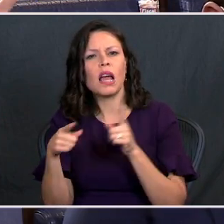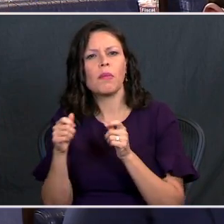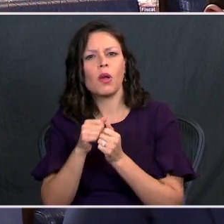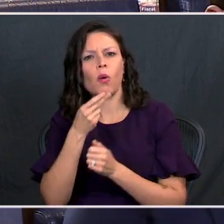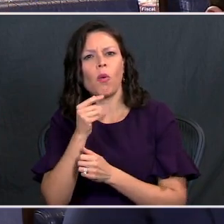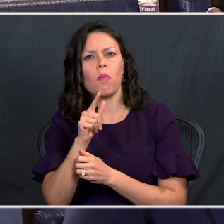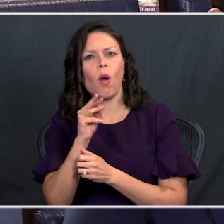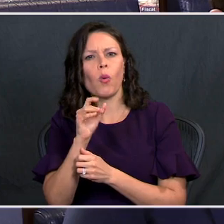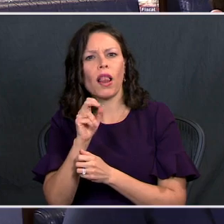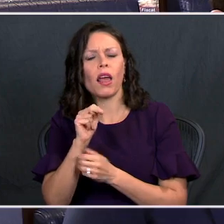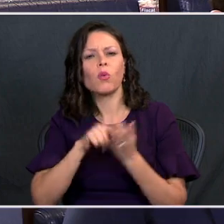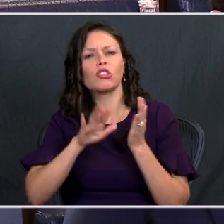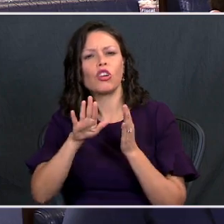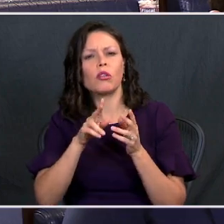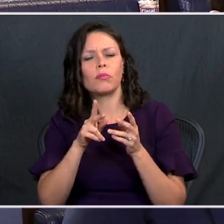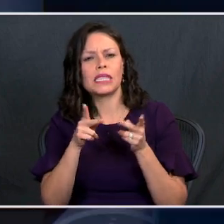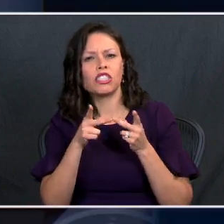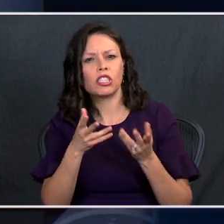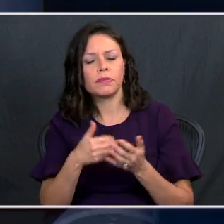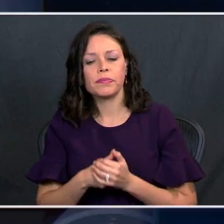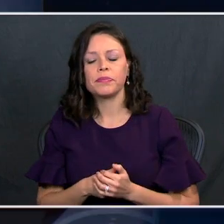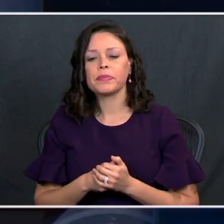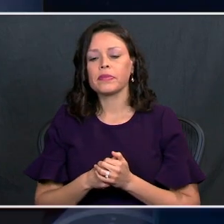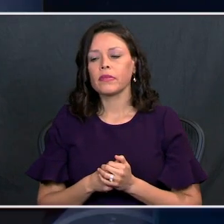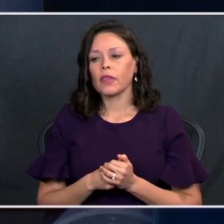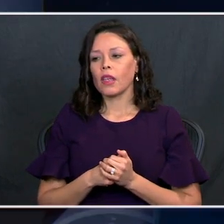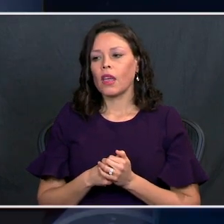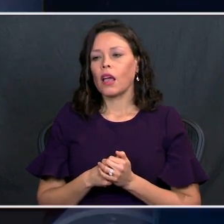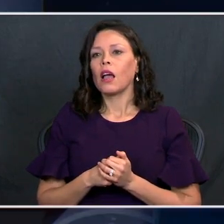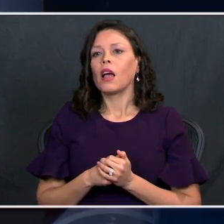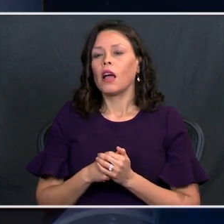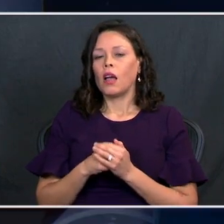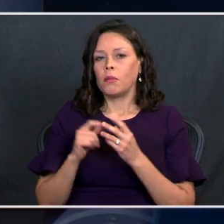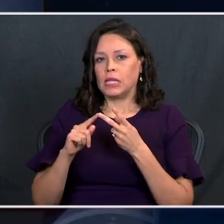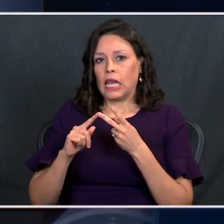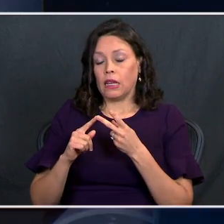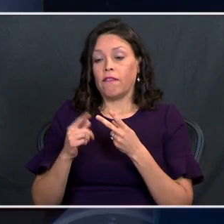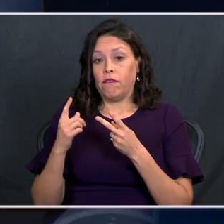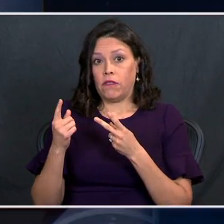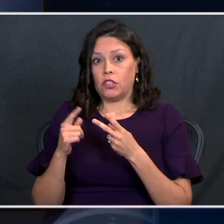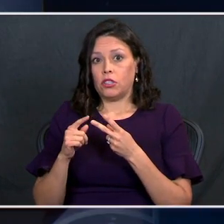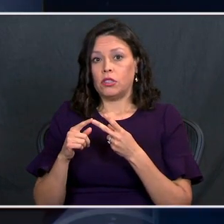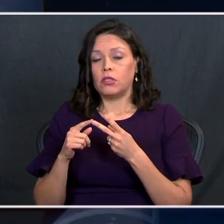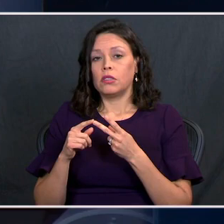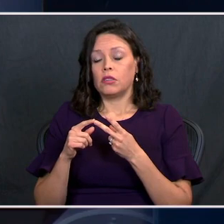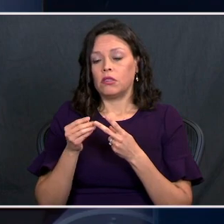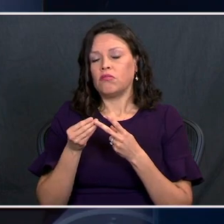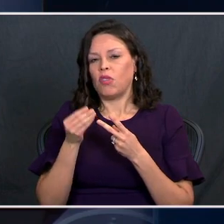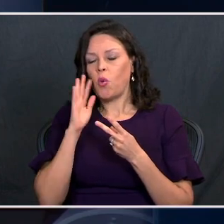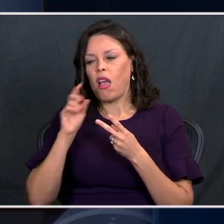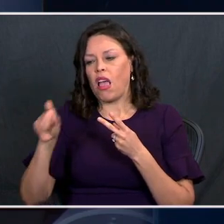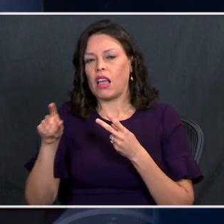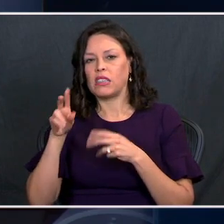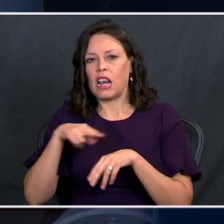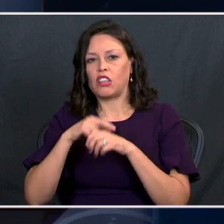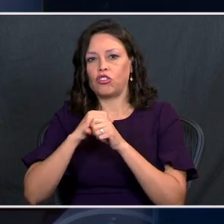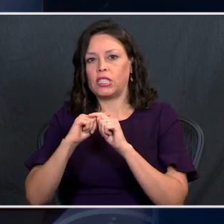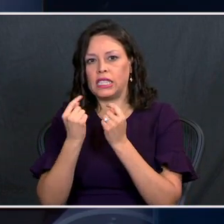and what's your position? Thank you. Ms. Psaki: Well, let me take the second question and talk to our national security team and get you something more comprehensive.